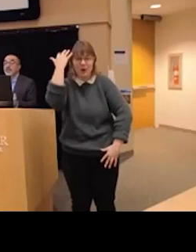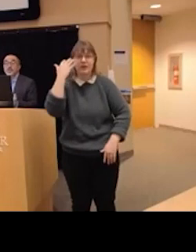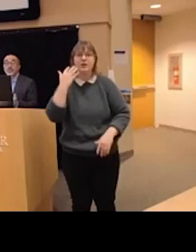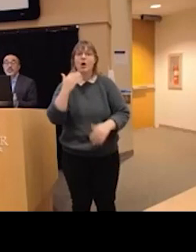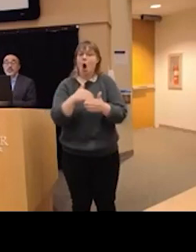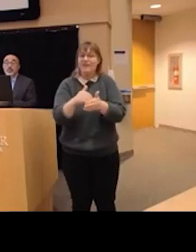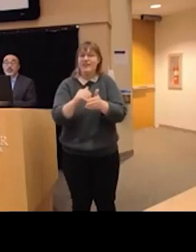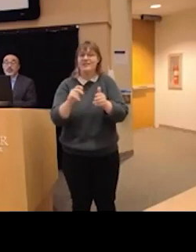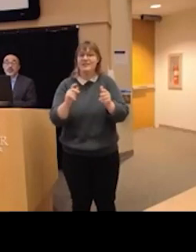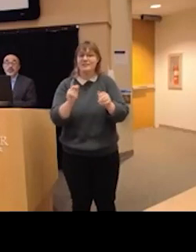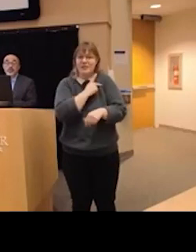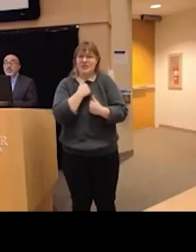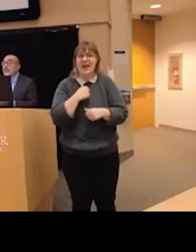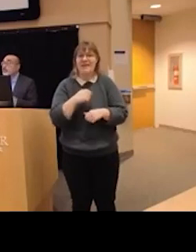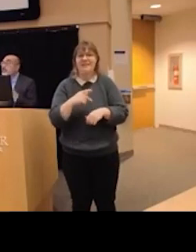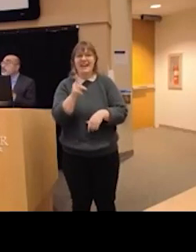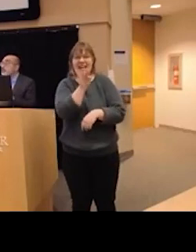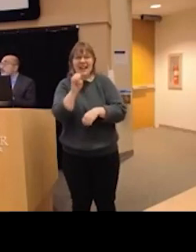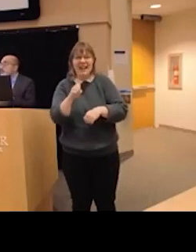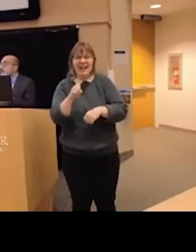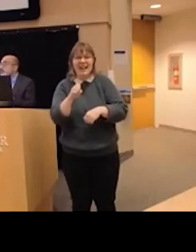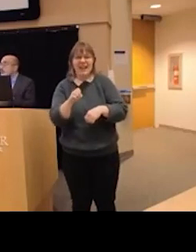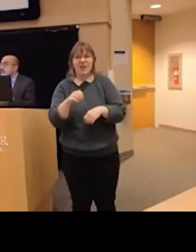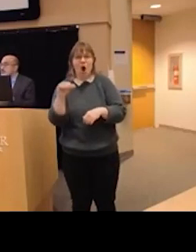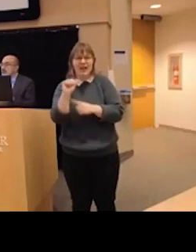patients with knee arthritis who will say yeah the pain started in the joint it was just there it's